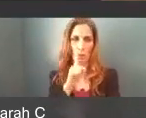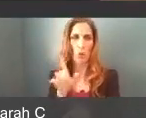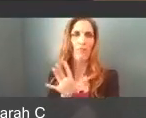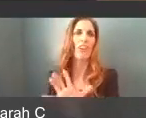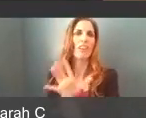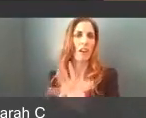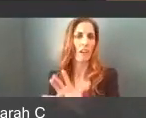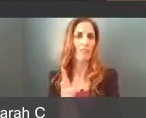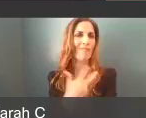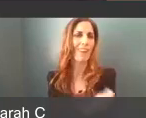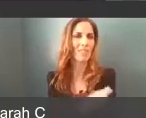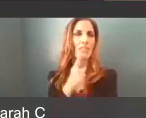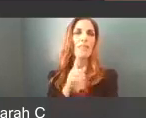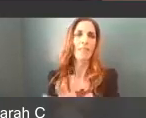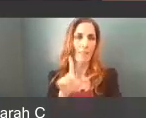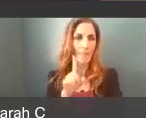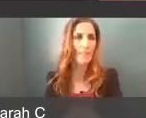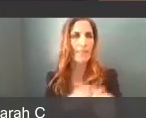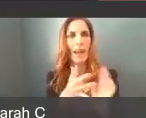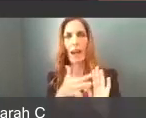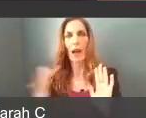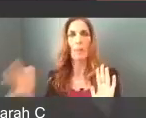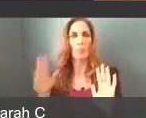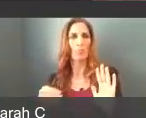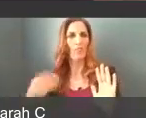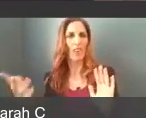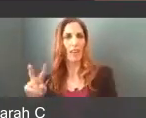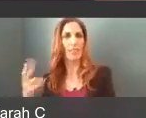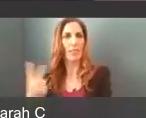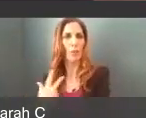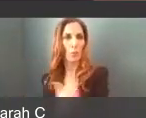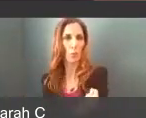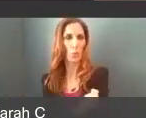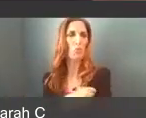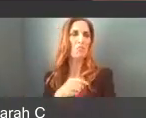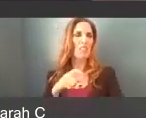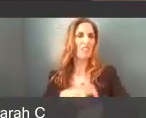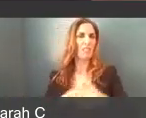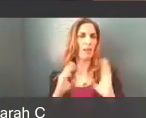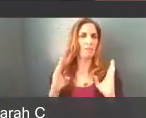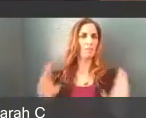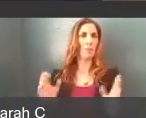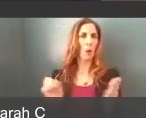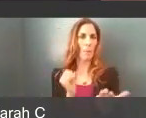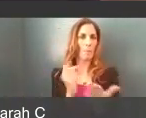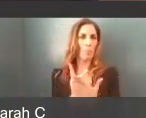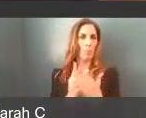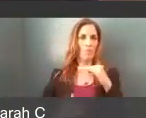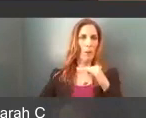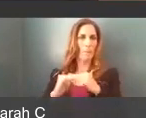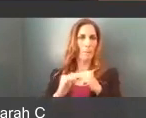in time to provide that second dose within that approved maximum interval of 42 days.